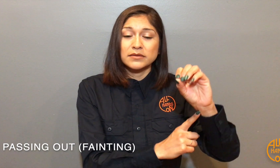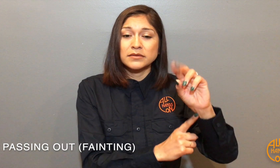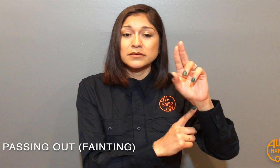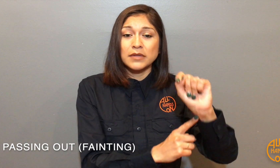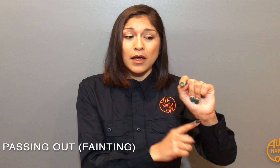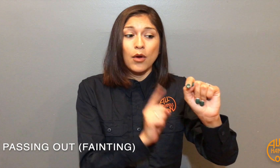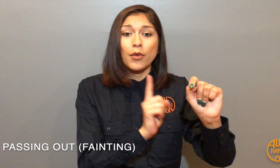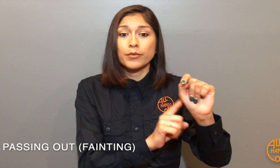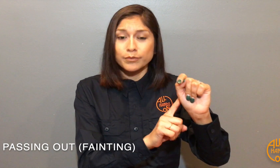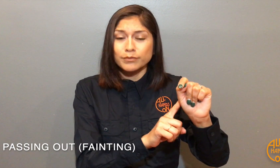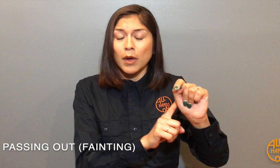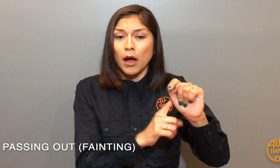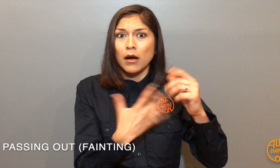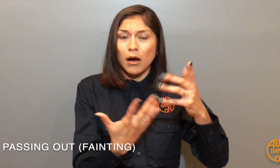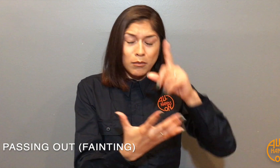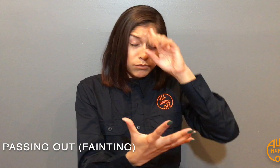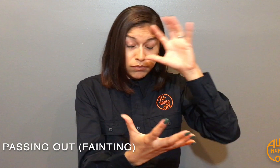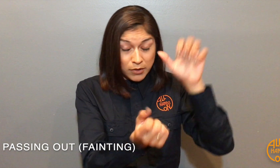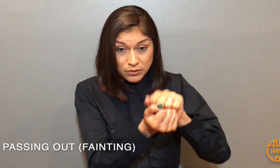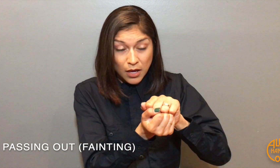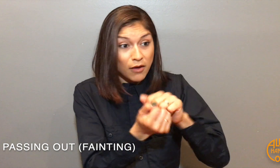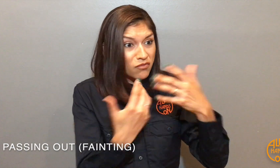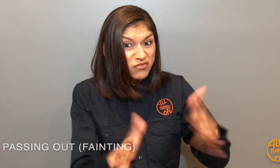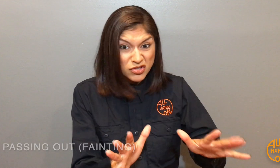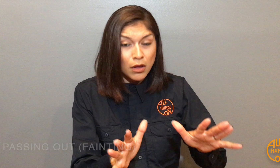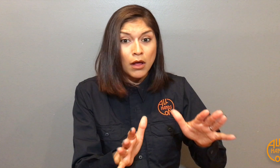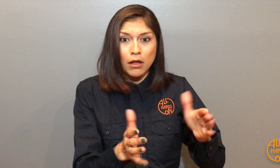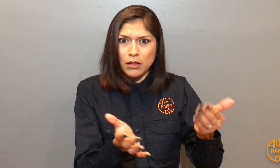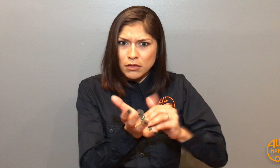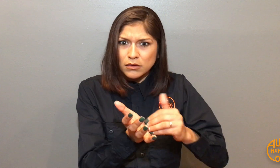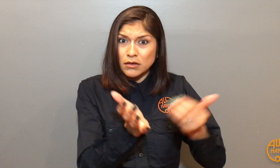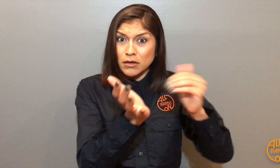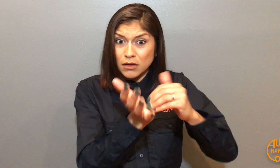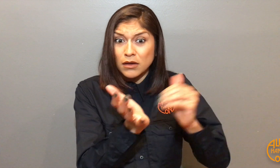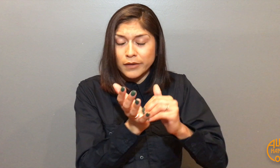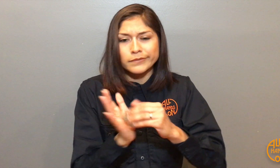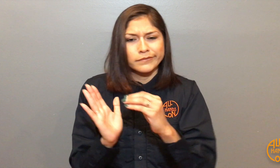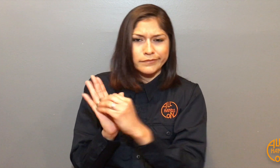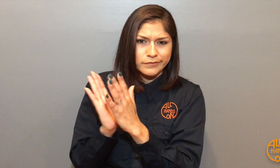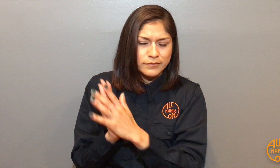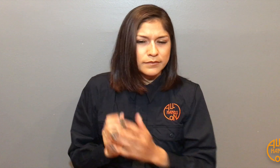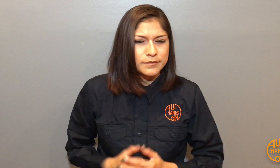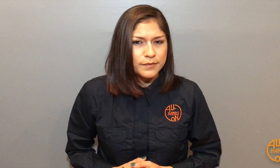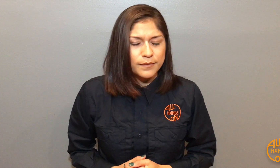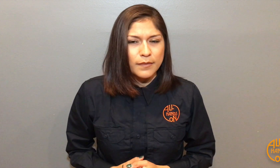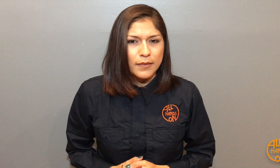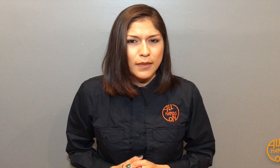also if you pass out especially repeatedly that would be something you